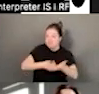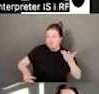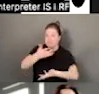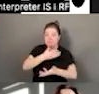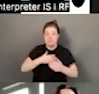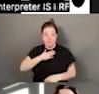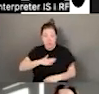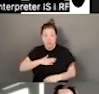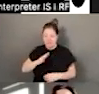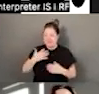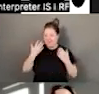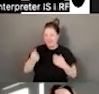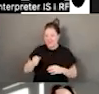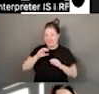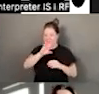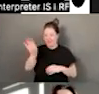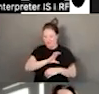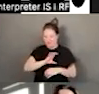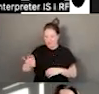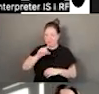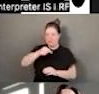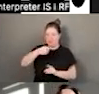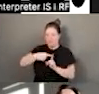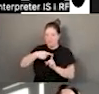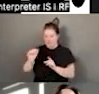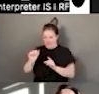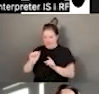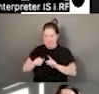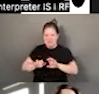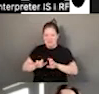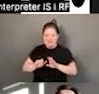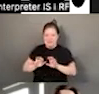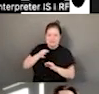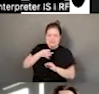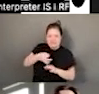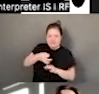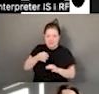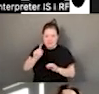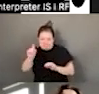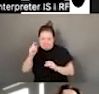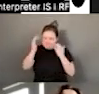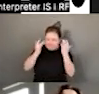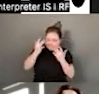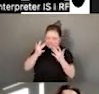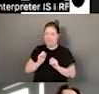That makes it much easier for me if you post questions in the chat, then it's much harder for me to see them.